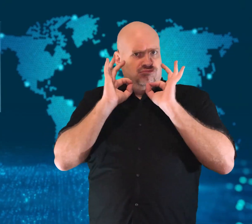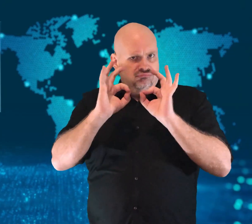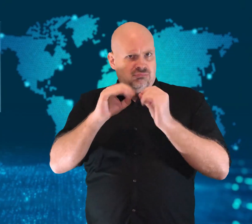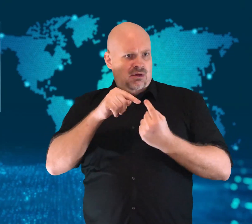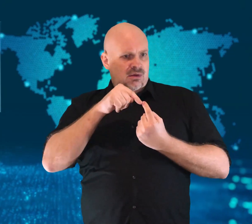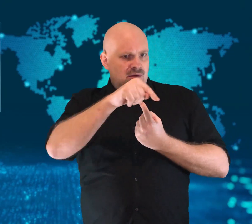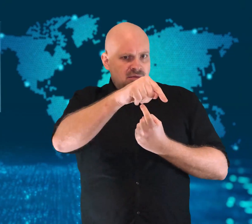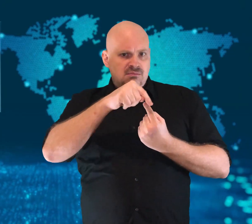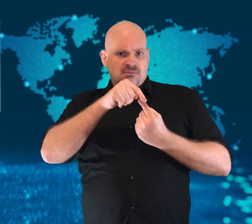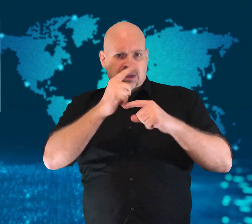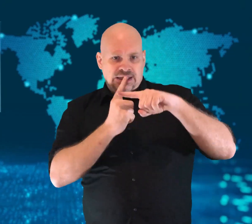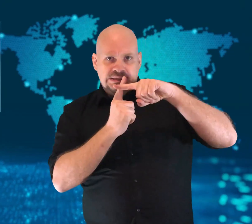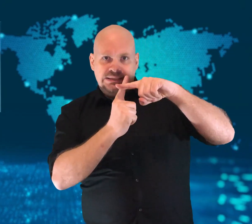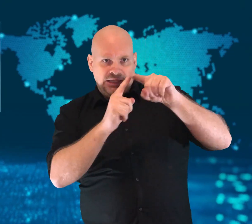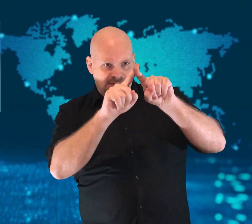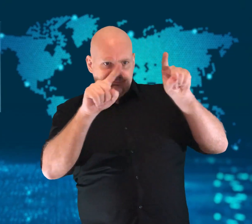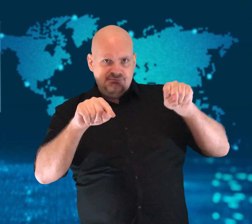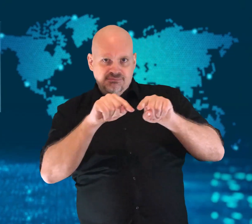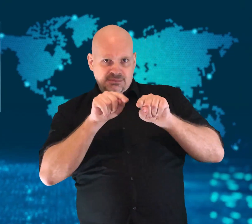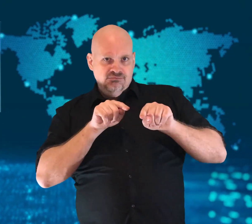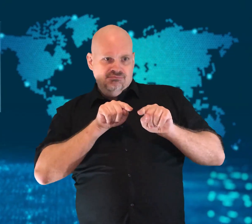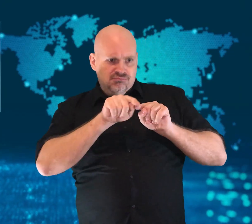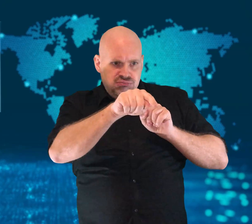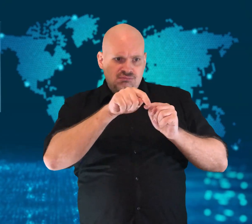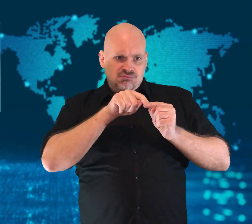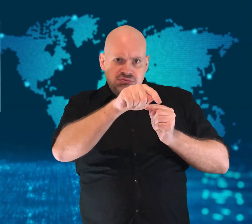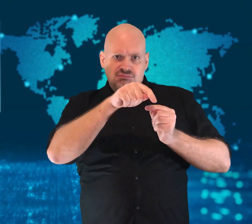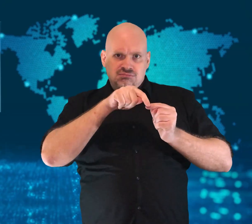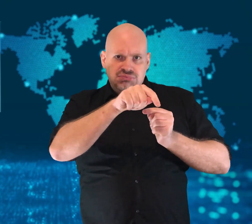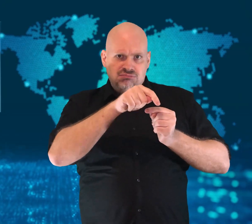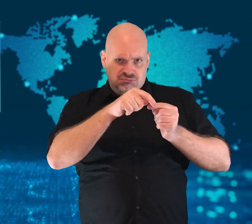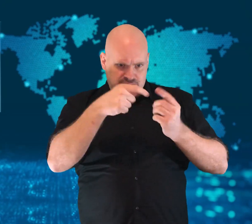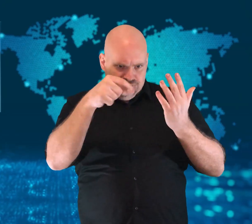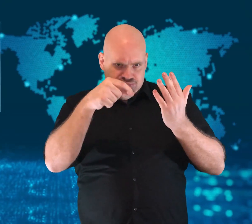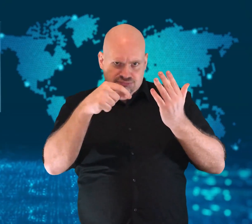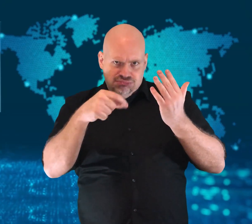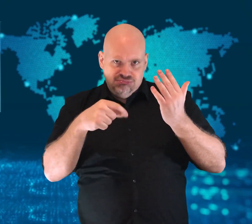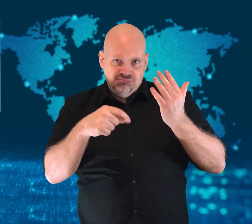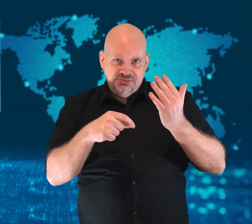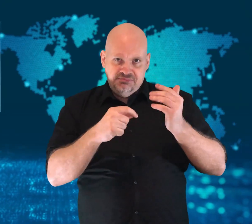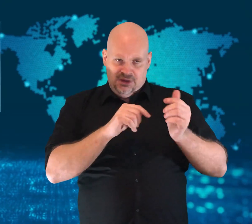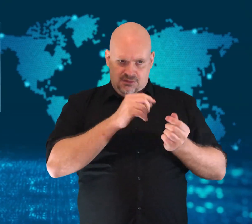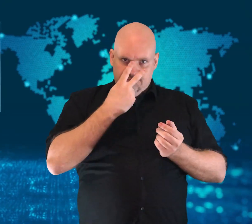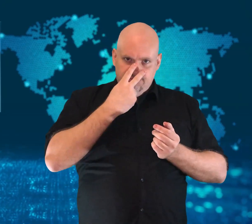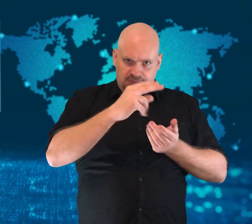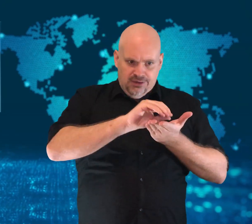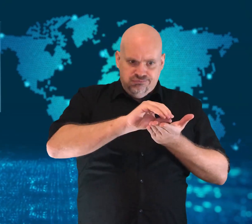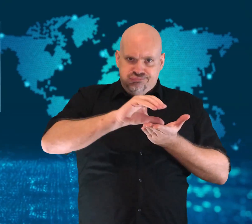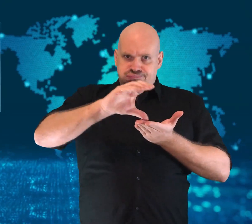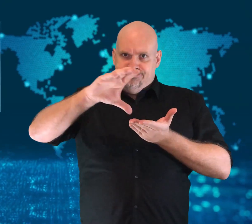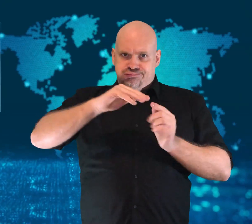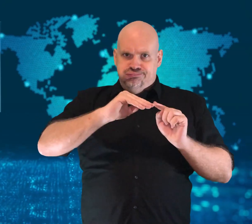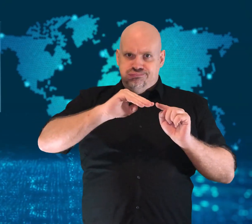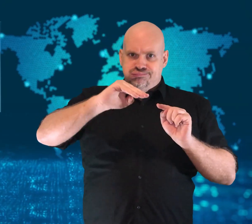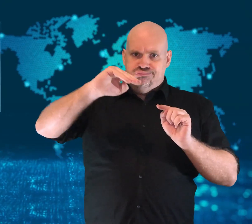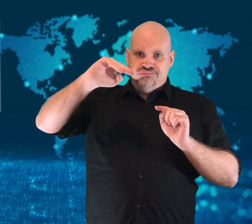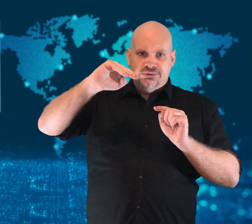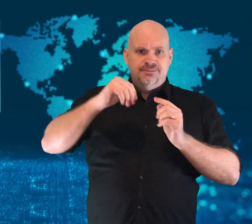The fish drivers had figured out the correlation between their